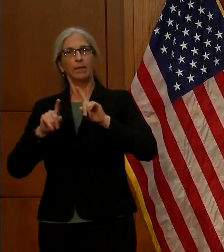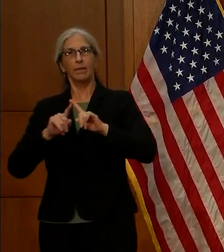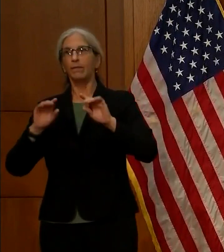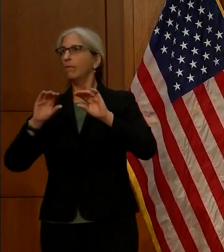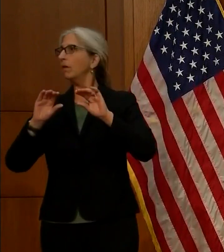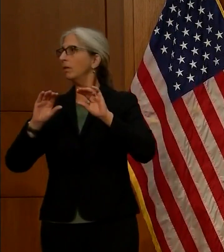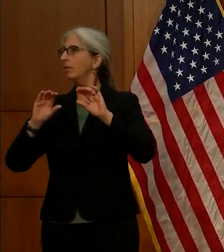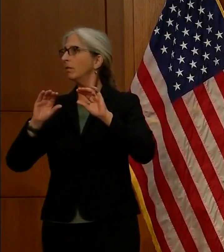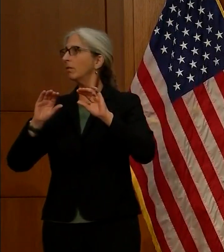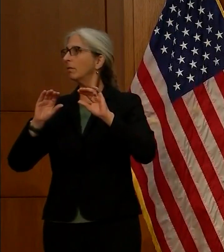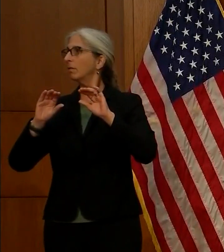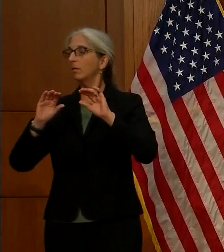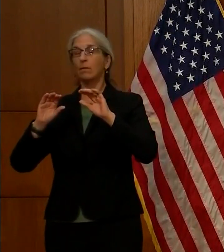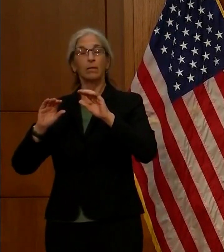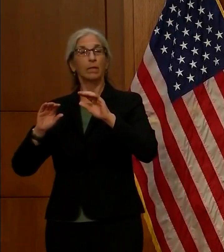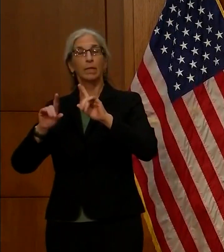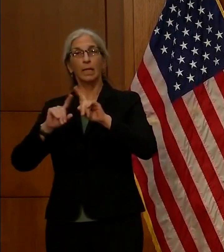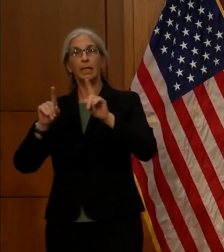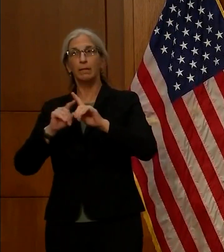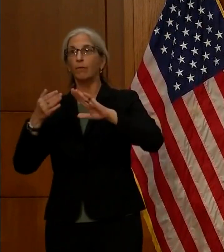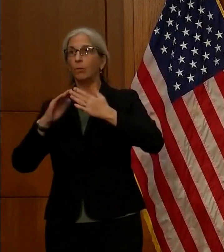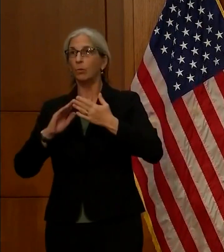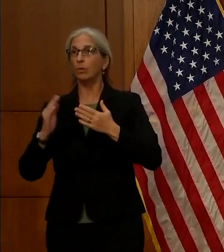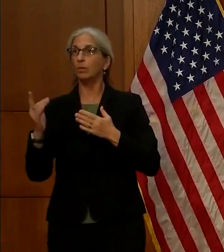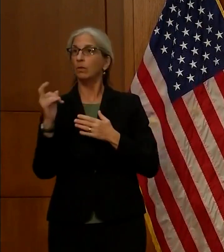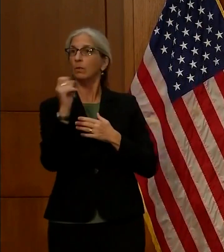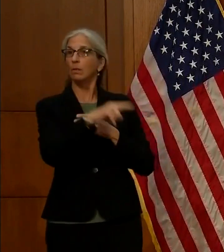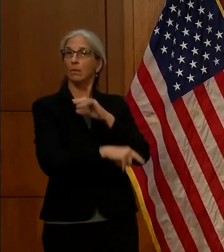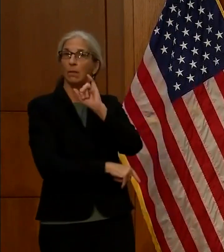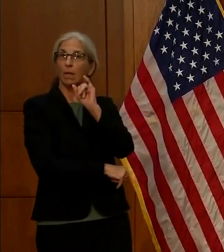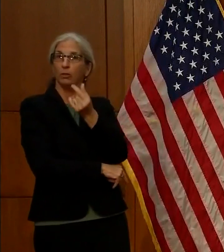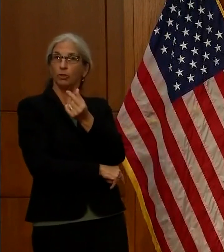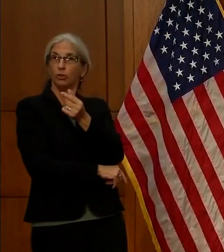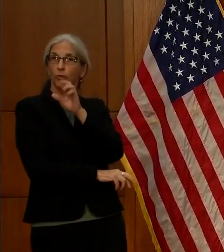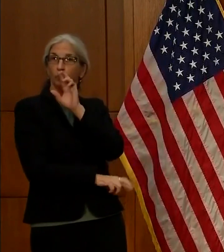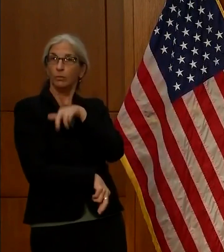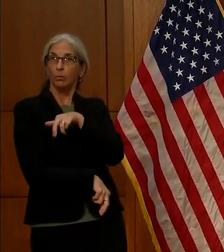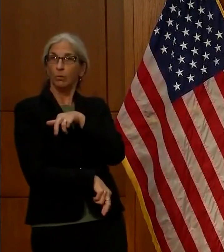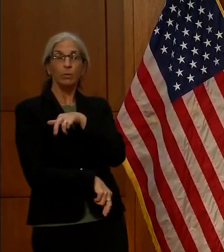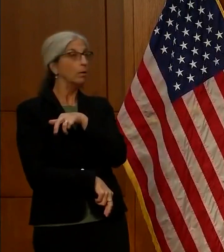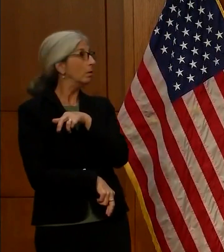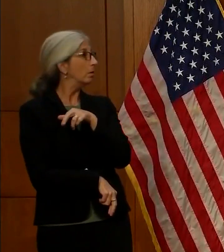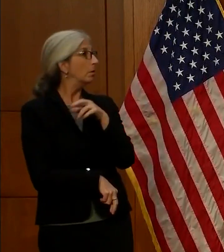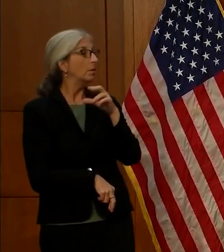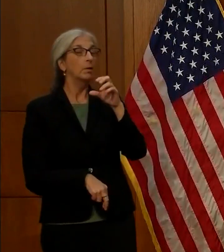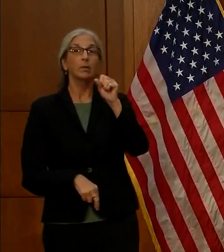EVERYBODY'S NEEDS ARE BEING MET.